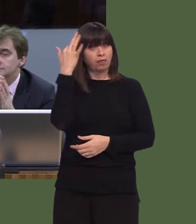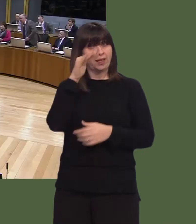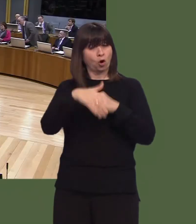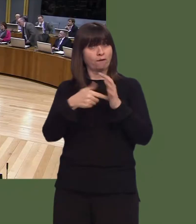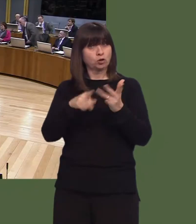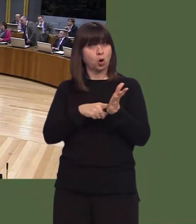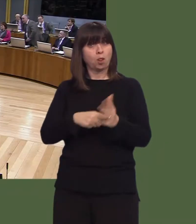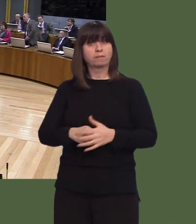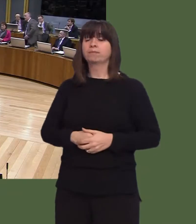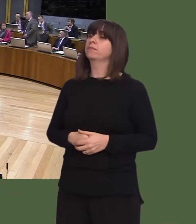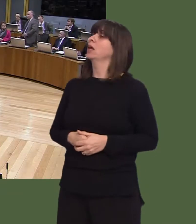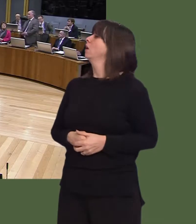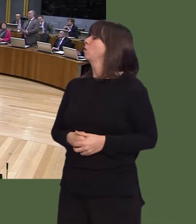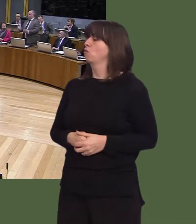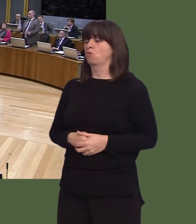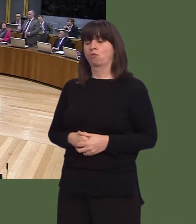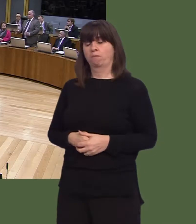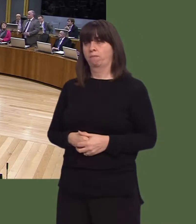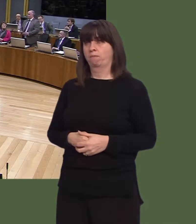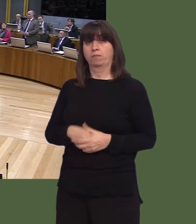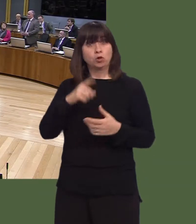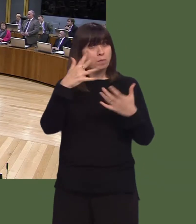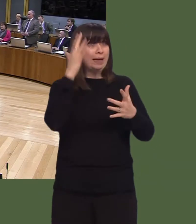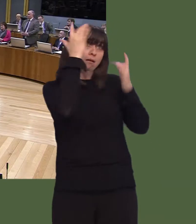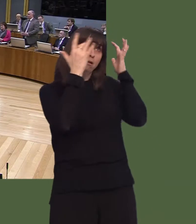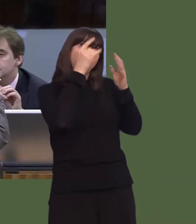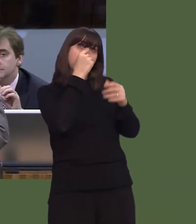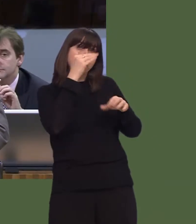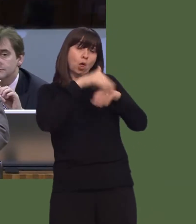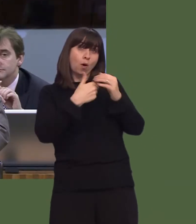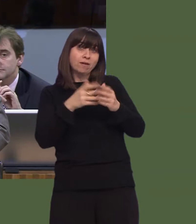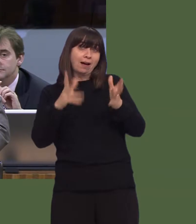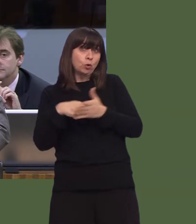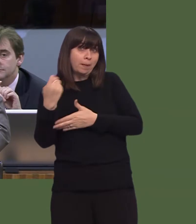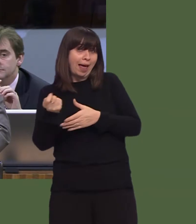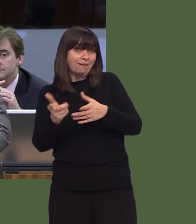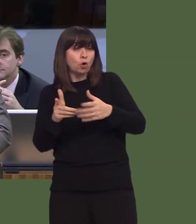Carwyn Jones AM: No. Andrew RT Davies AM: So, there has been no consideration at all around tolling of the M4 relief road.